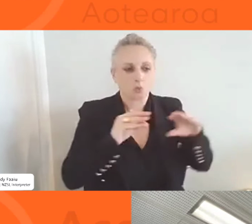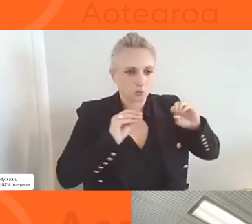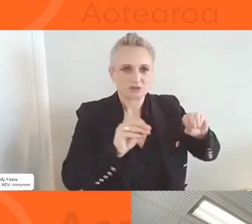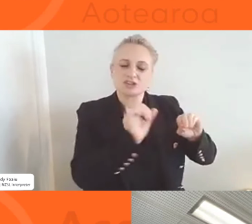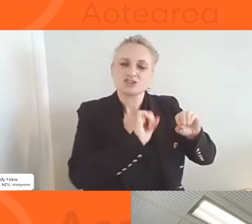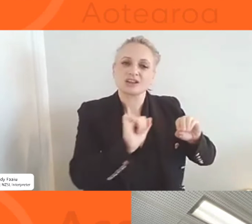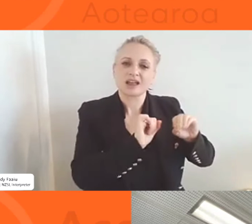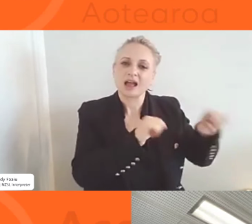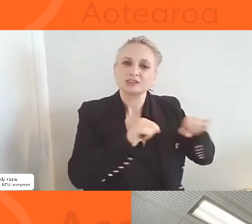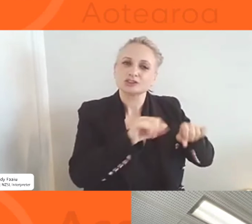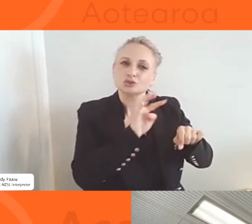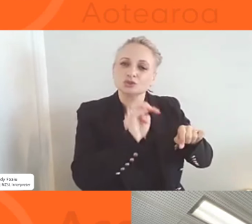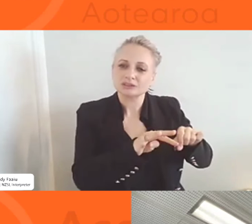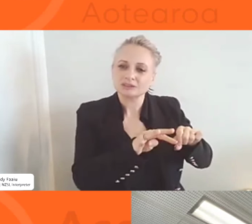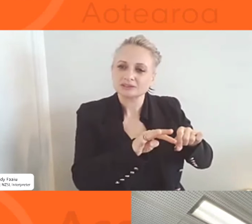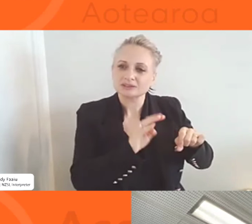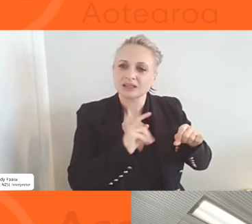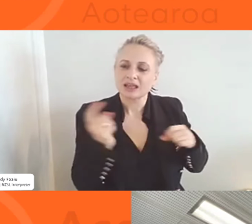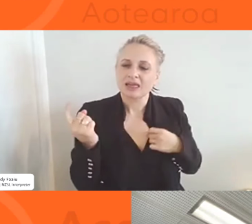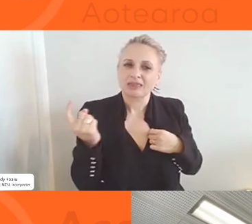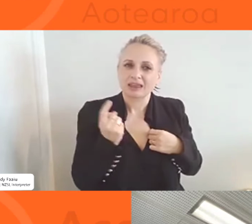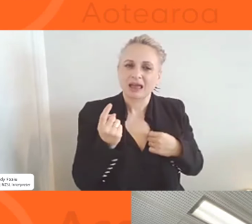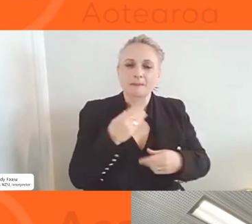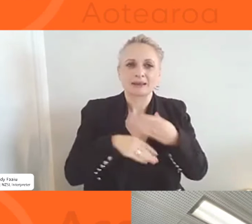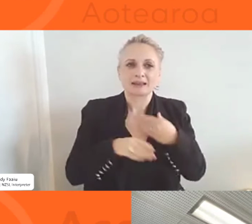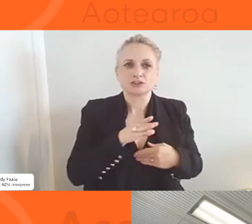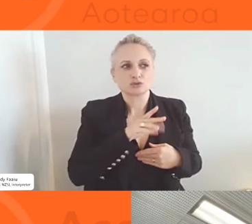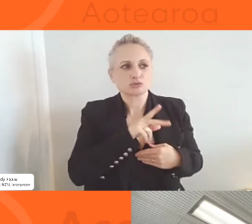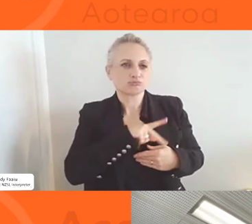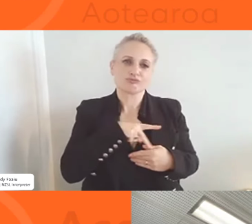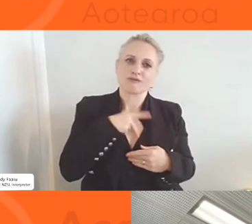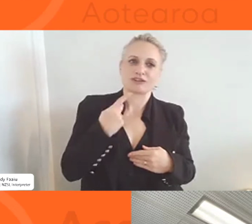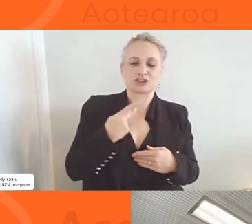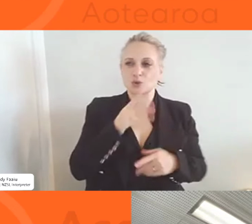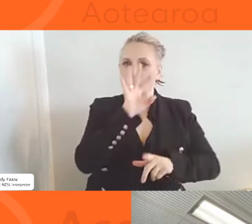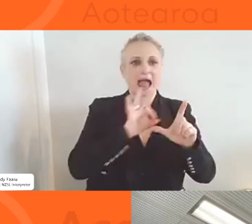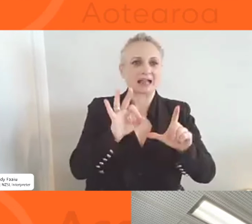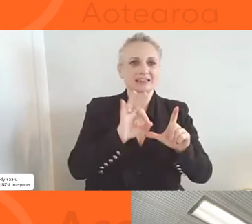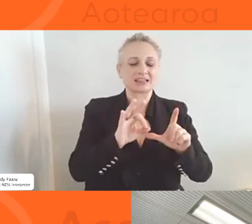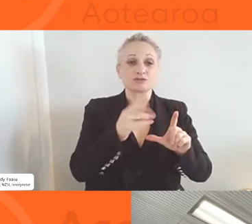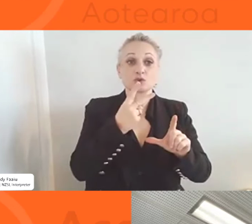that come out into the profession in 2030? And that's really challenging